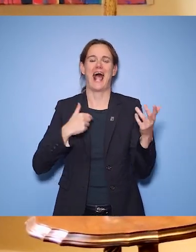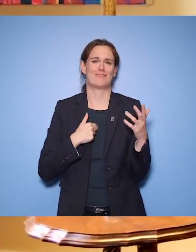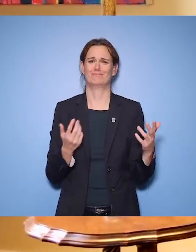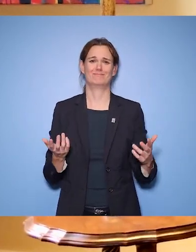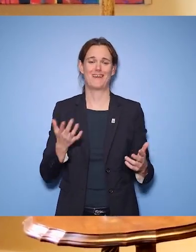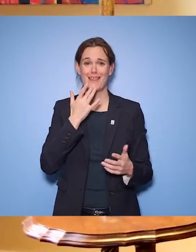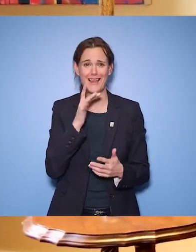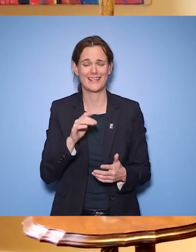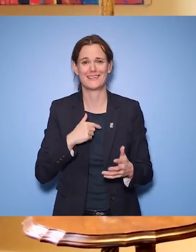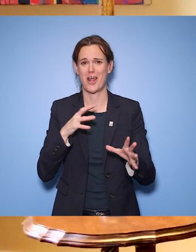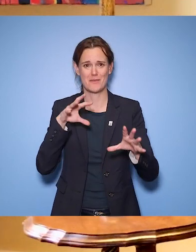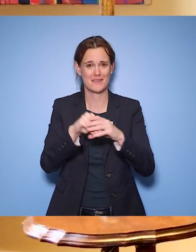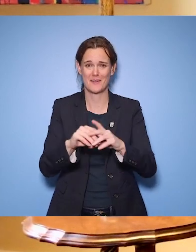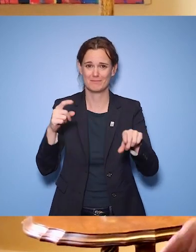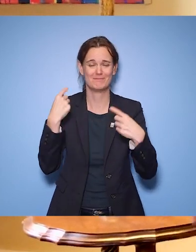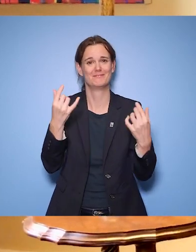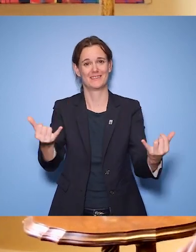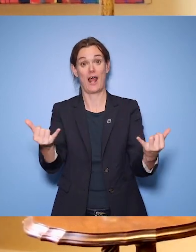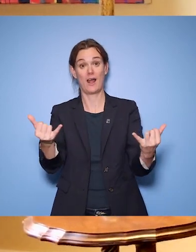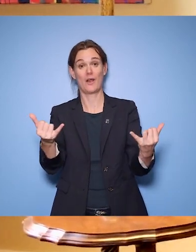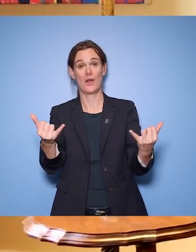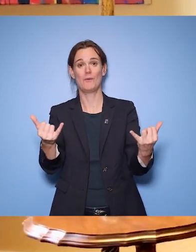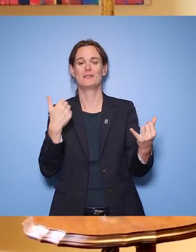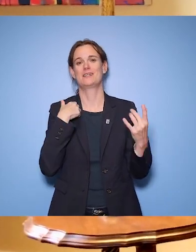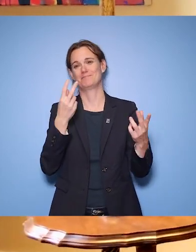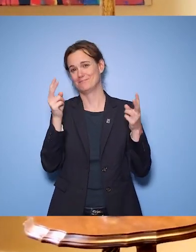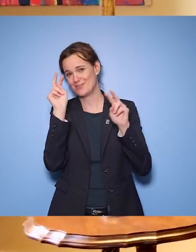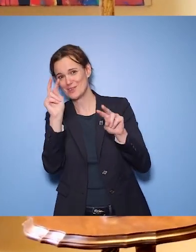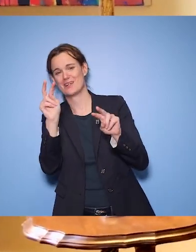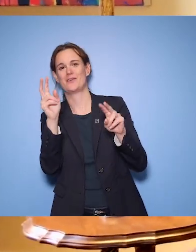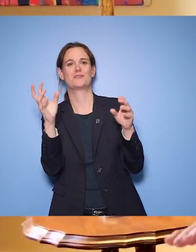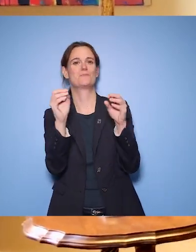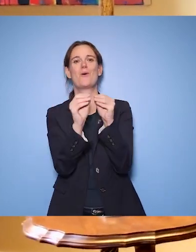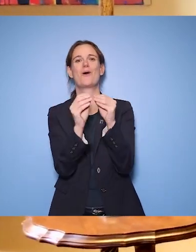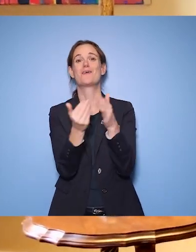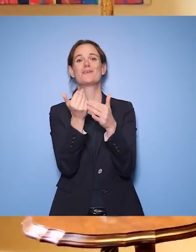be involved with the college through too now and how much I'm looking forward to all the